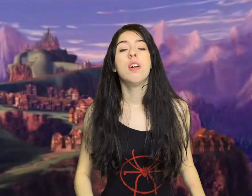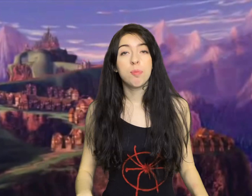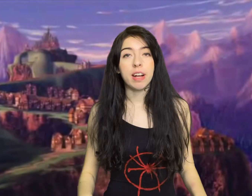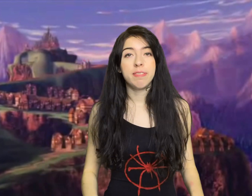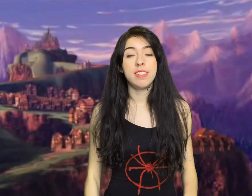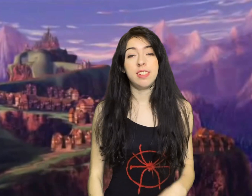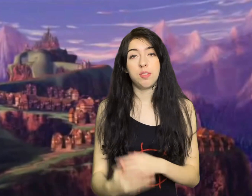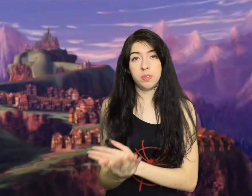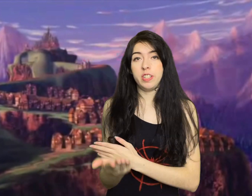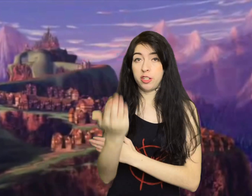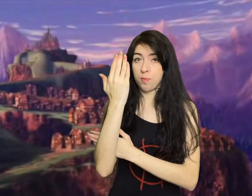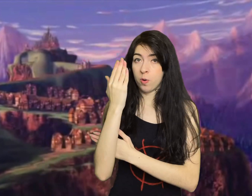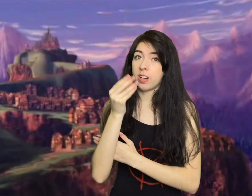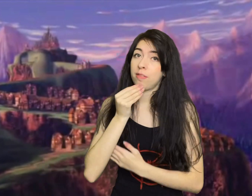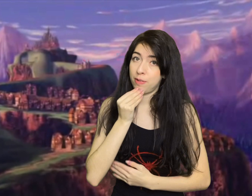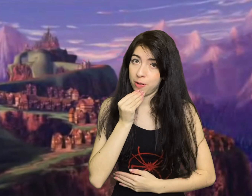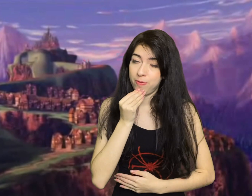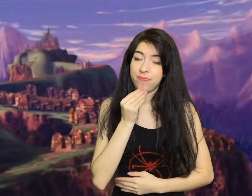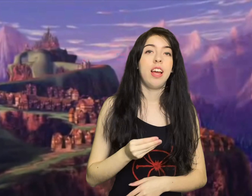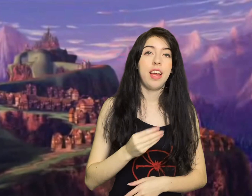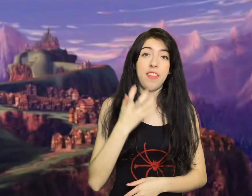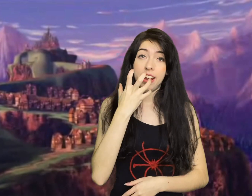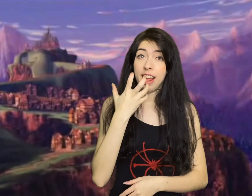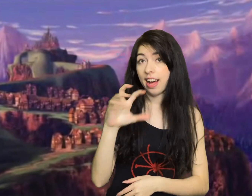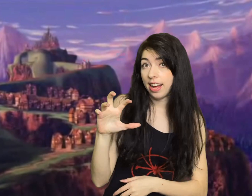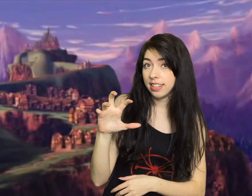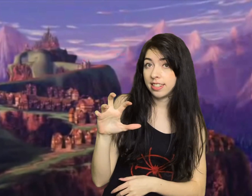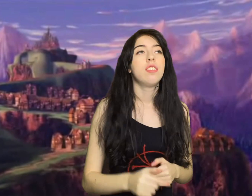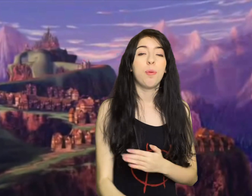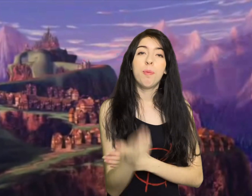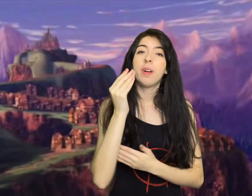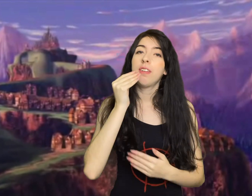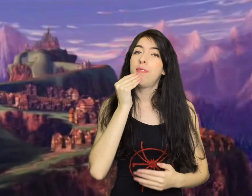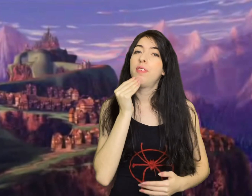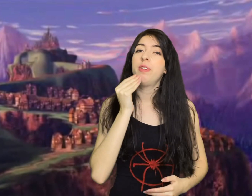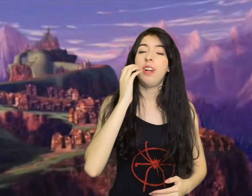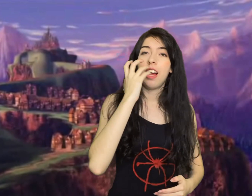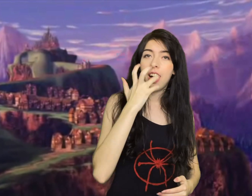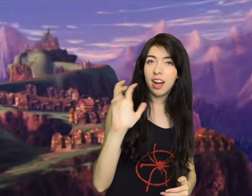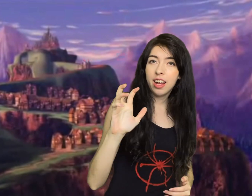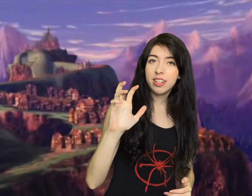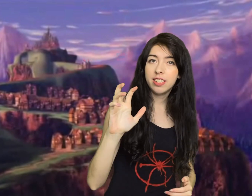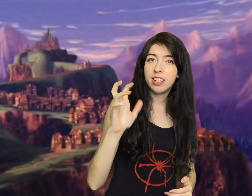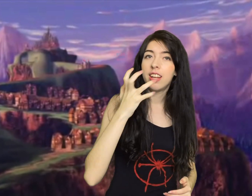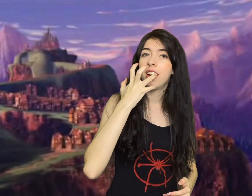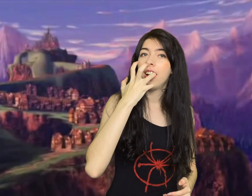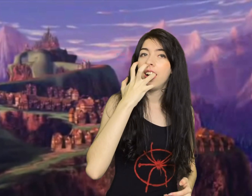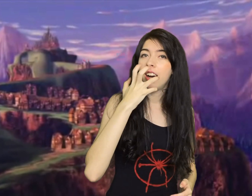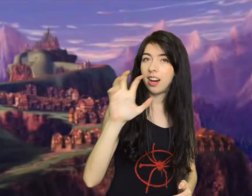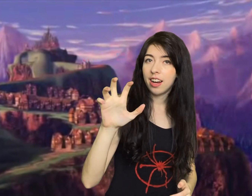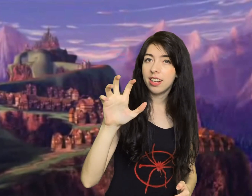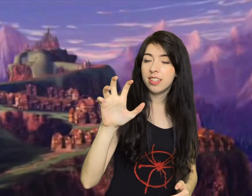BREAKFAST is really just MORNING-FOOD and then HOT MORNING FOOD HOT HOT